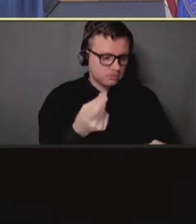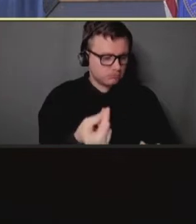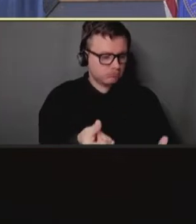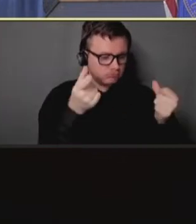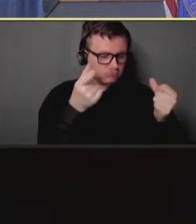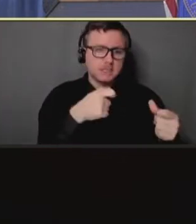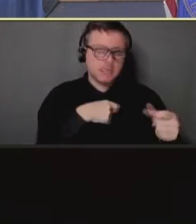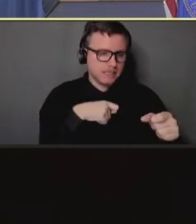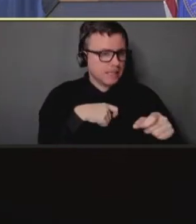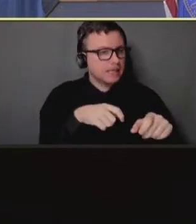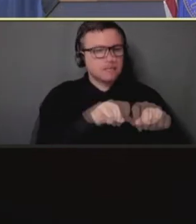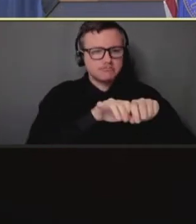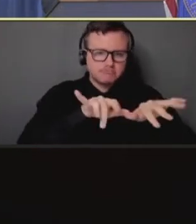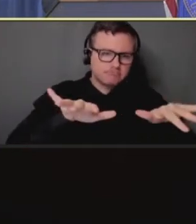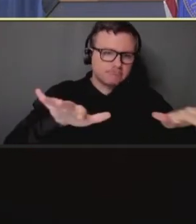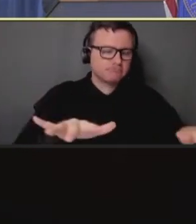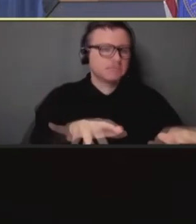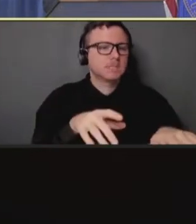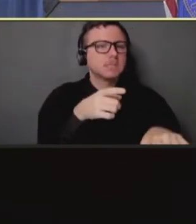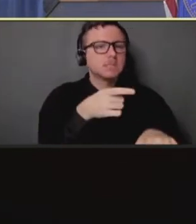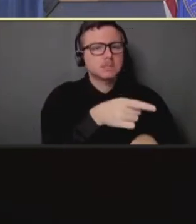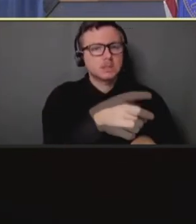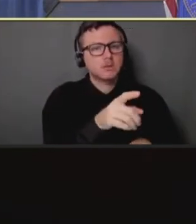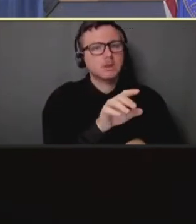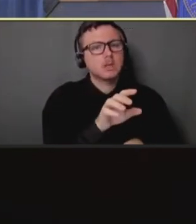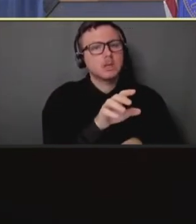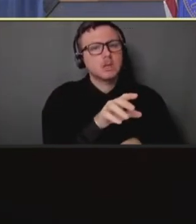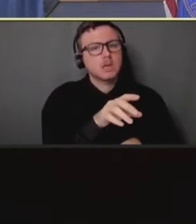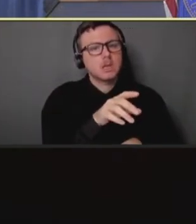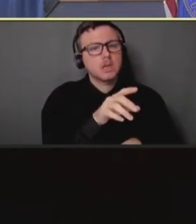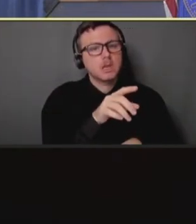at the University of Michigan who had analyzed the data.